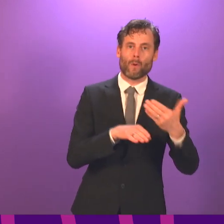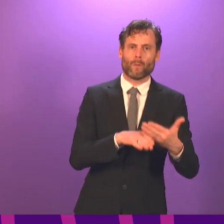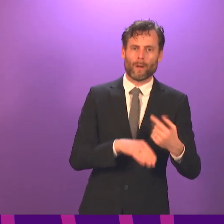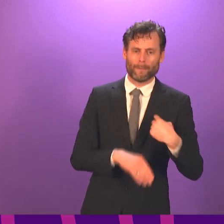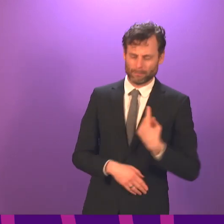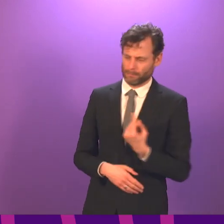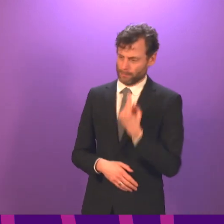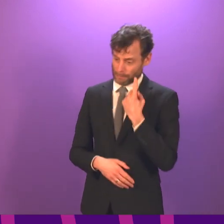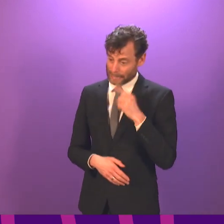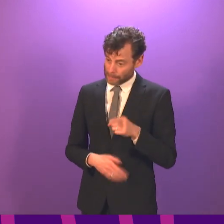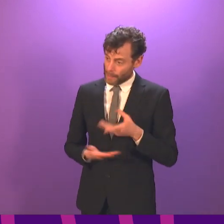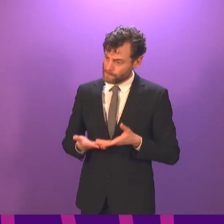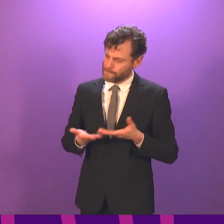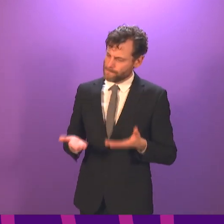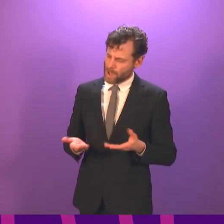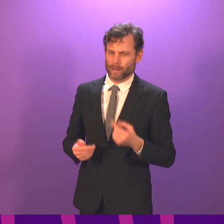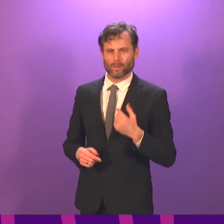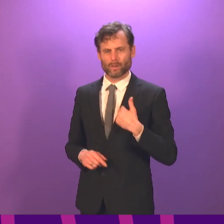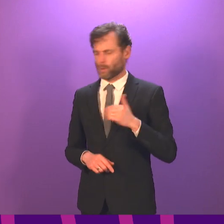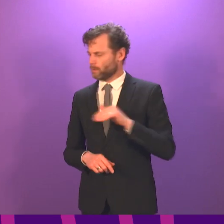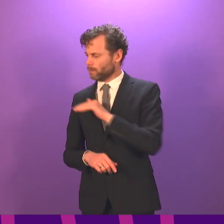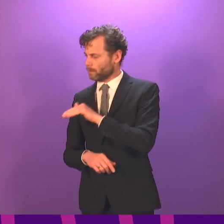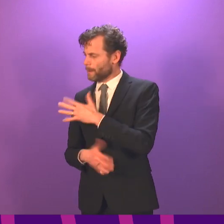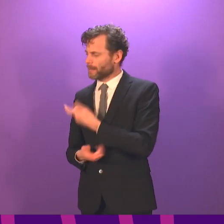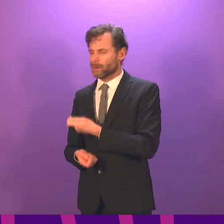whether that is fair. Given that the issue has been raised with me, I have asked for